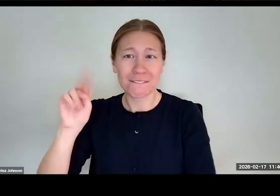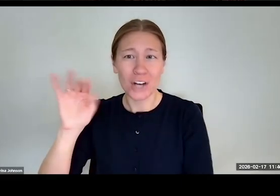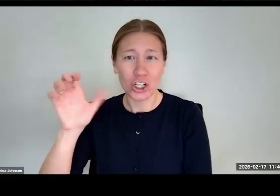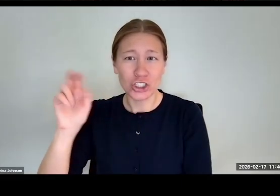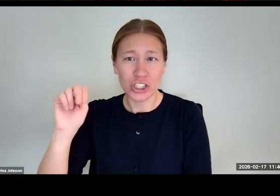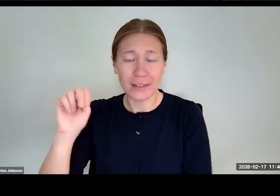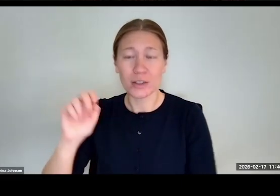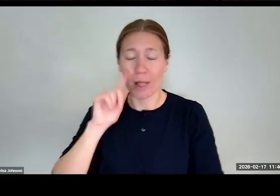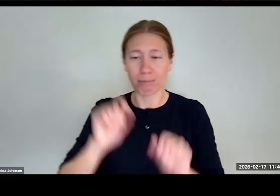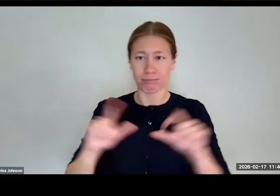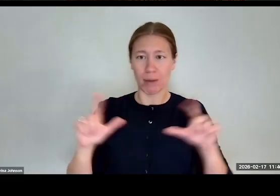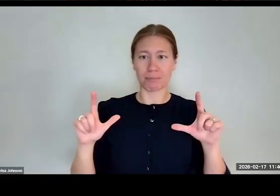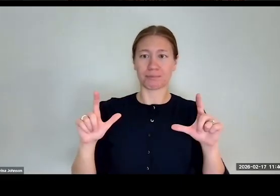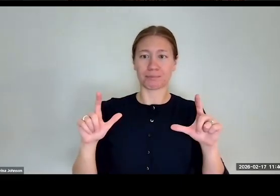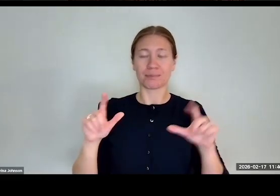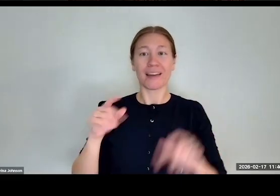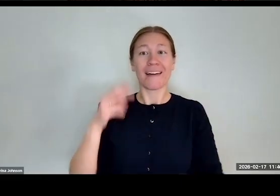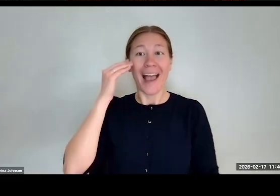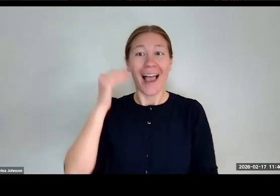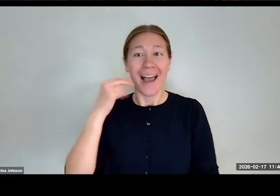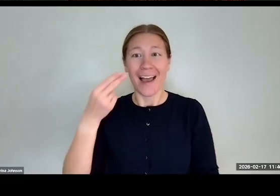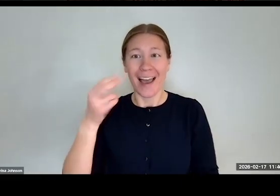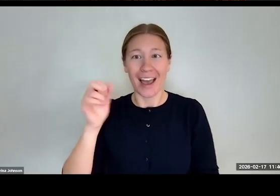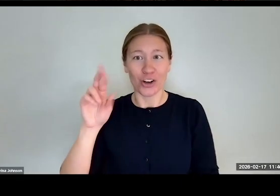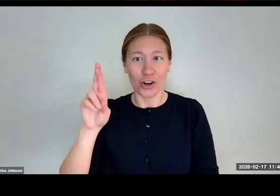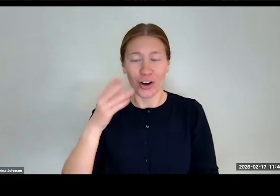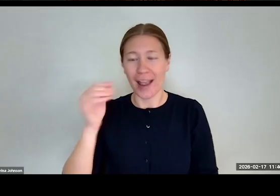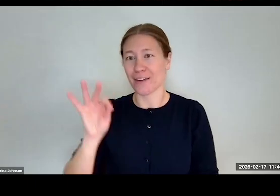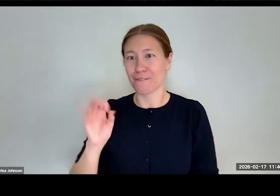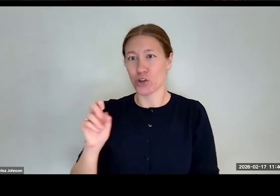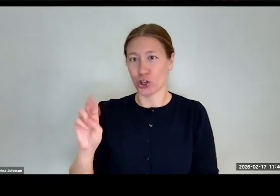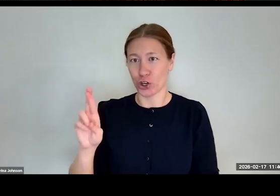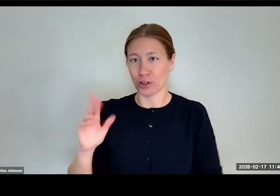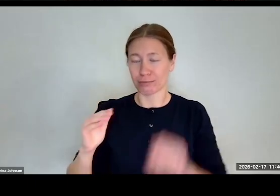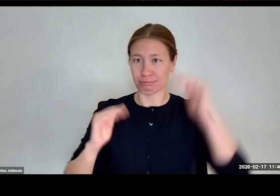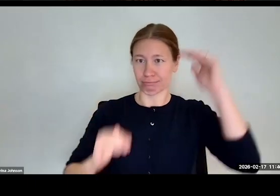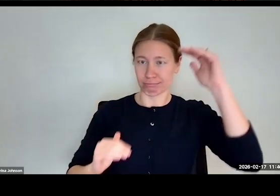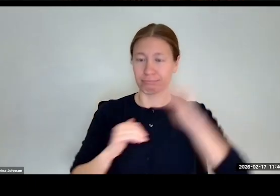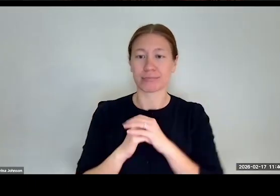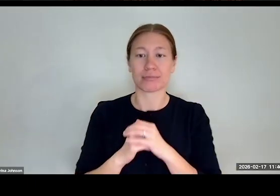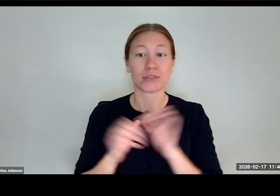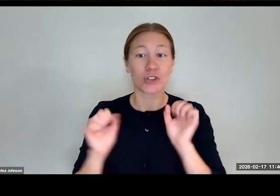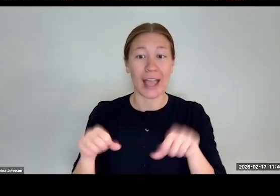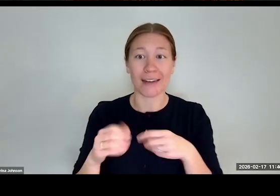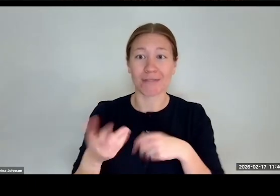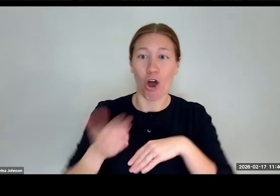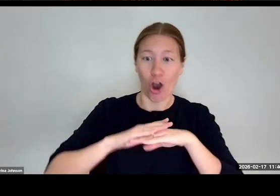where under the slide tab we can turn on slide numbers, we can indicate which slide number we want our numbers numbering to start at.